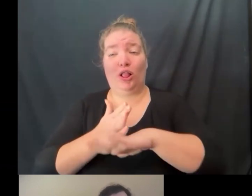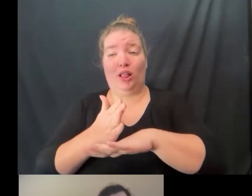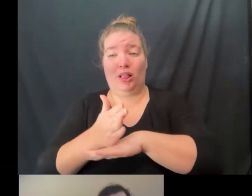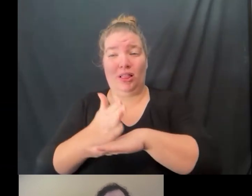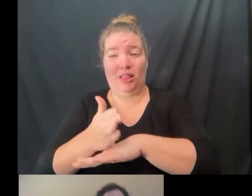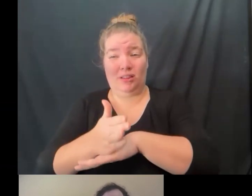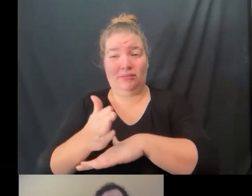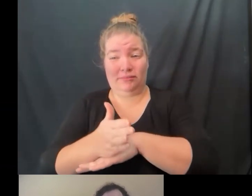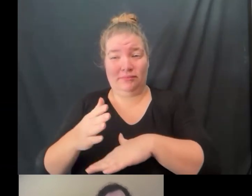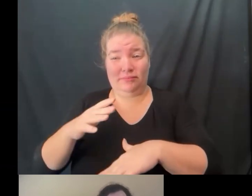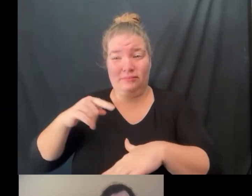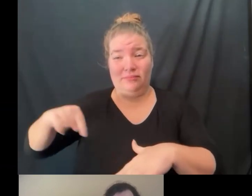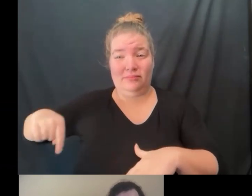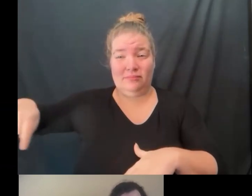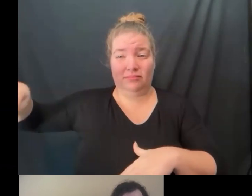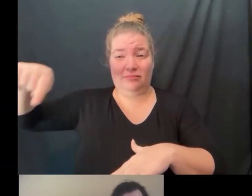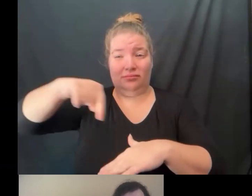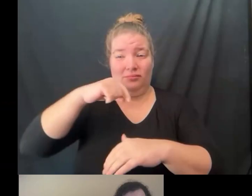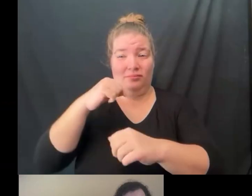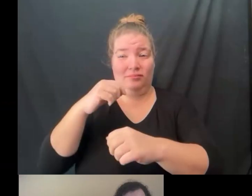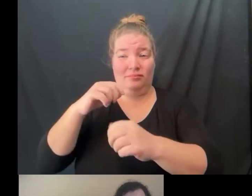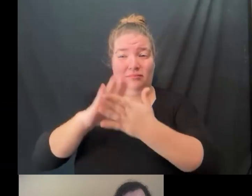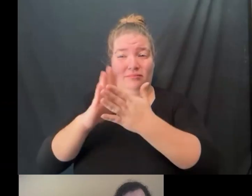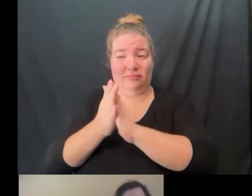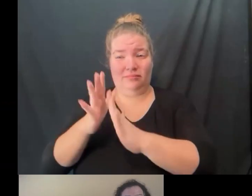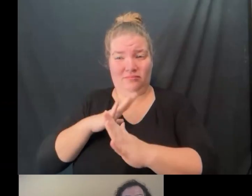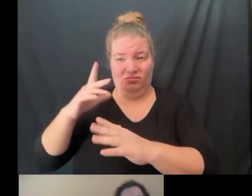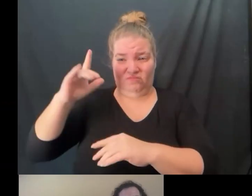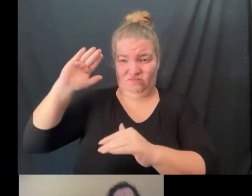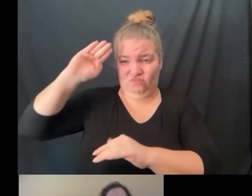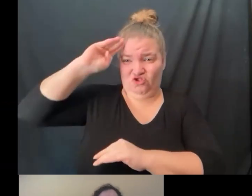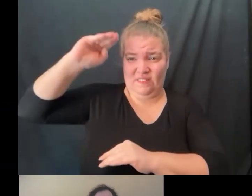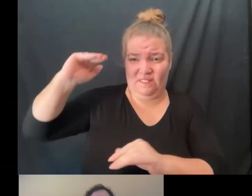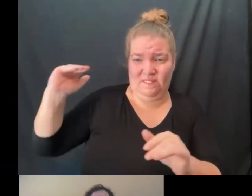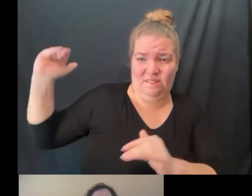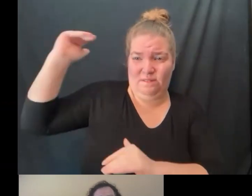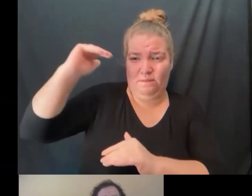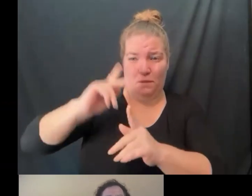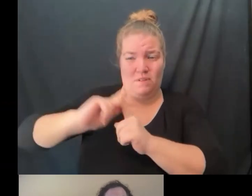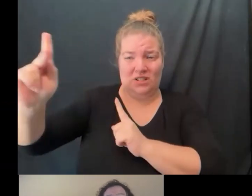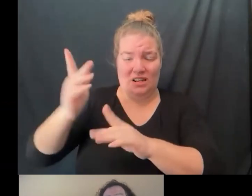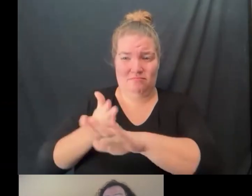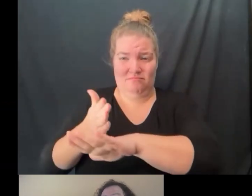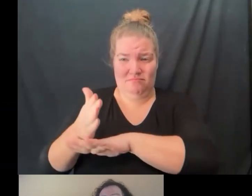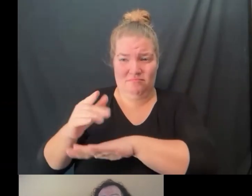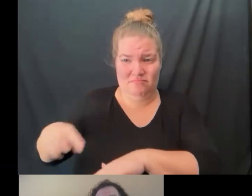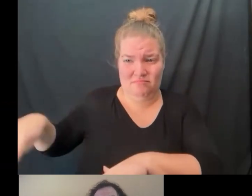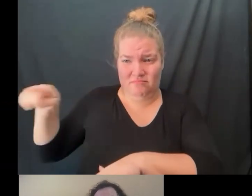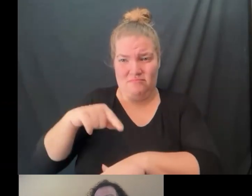been privileged enough to be the global chair of the International Association of Accessibility Professionals